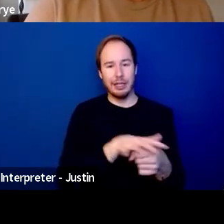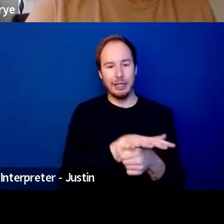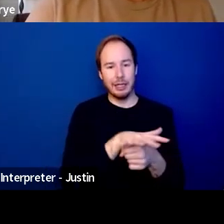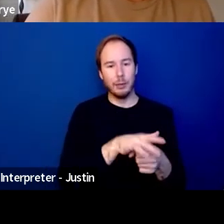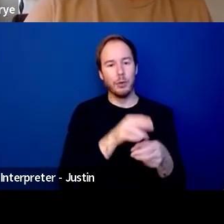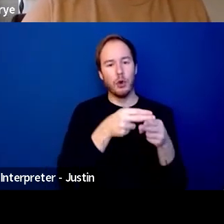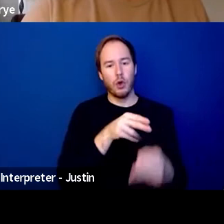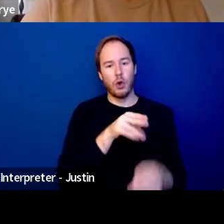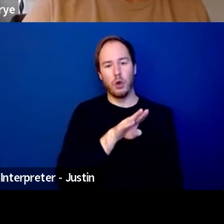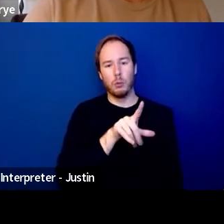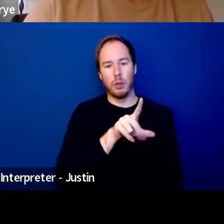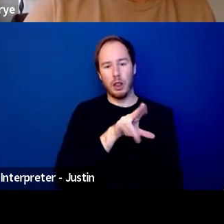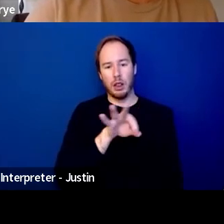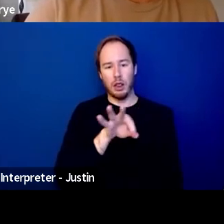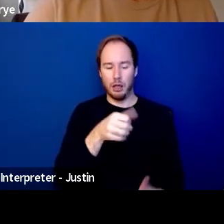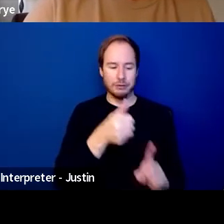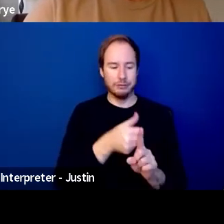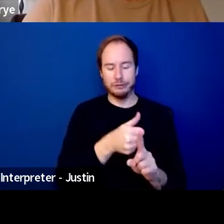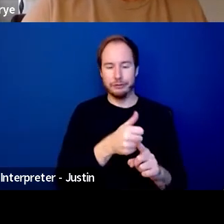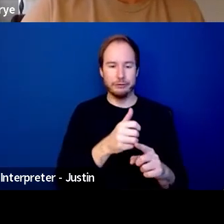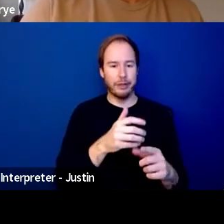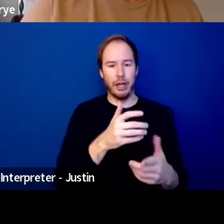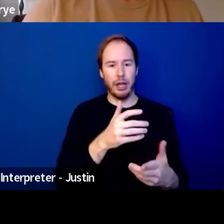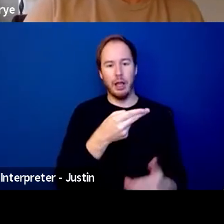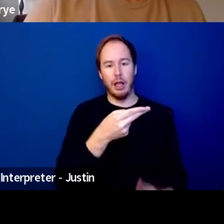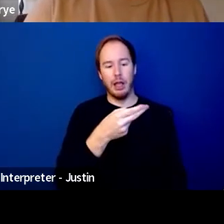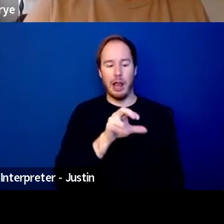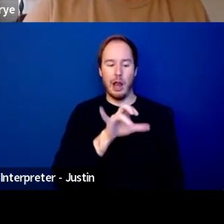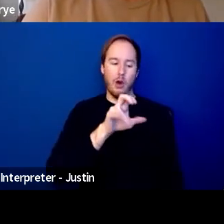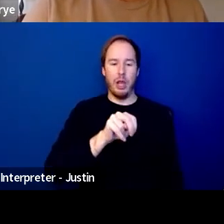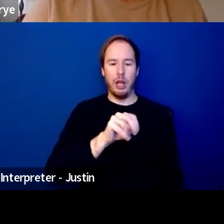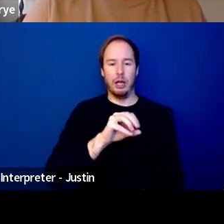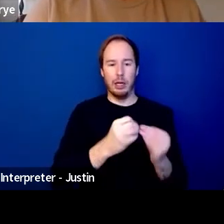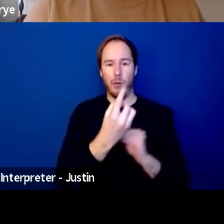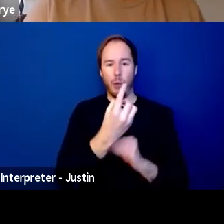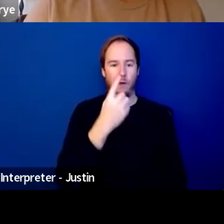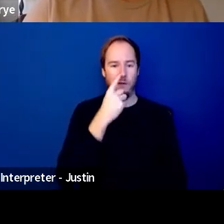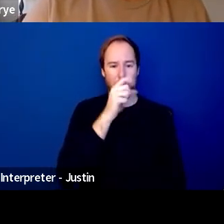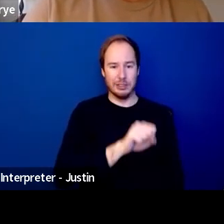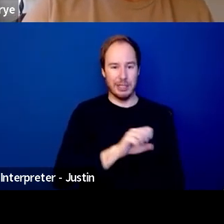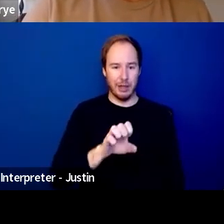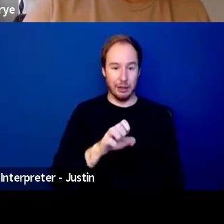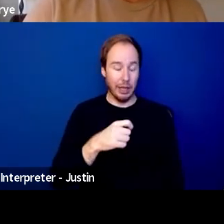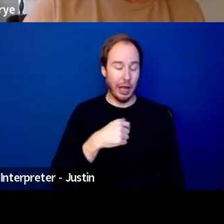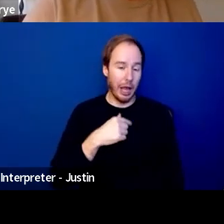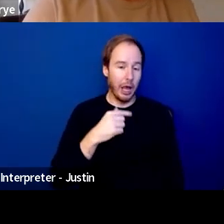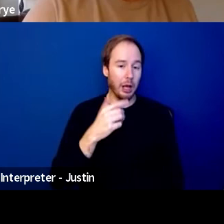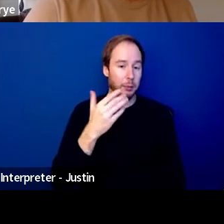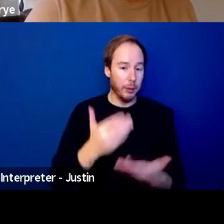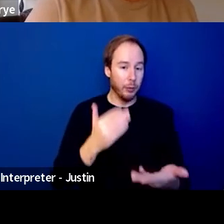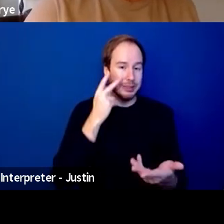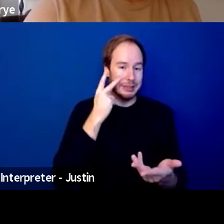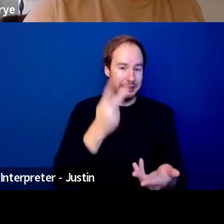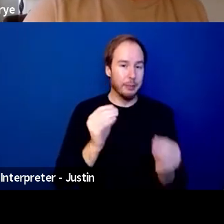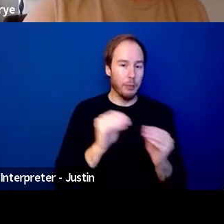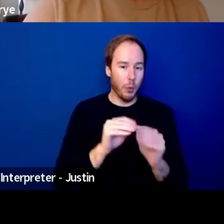it's like the heroin capital of the Southeast, we probably would've seen more people with opioid use disorder.